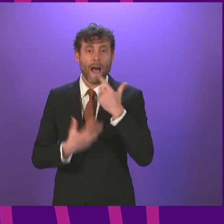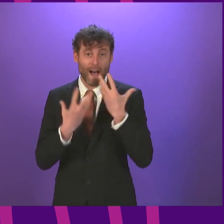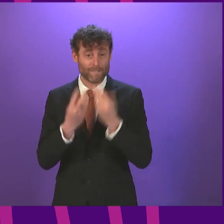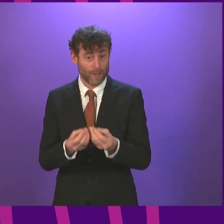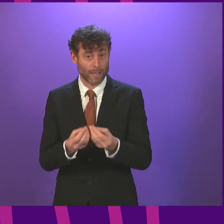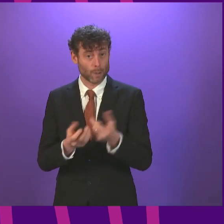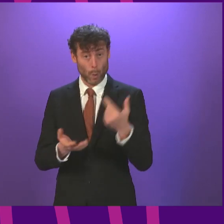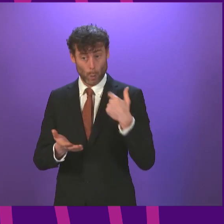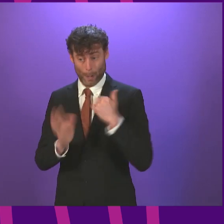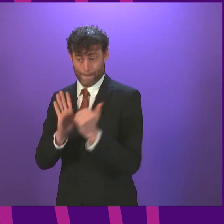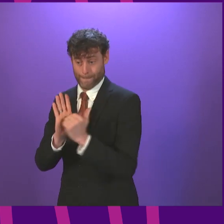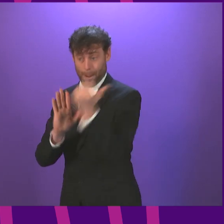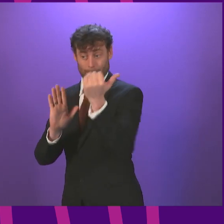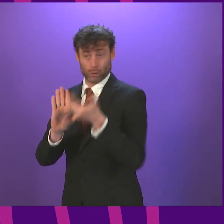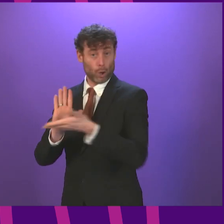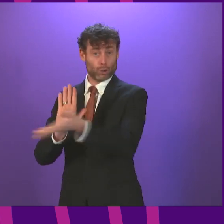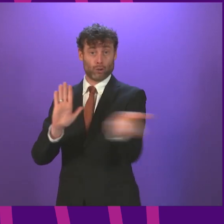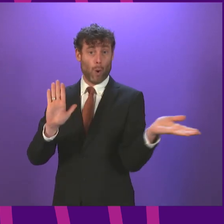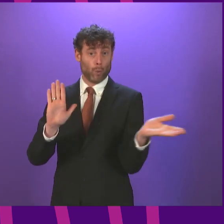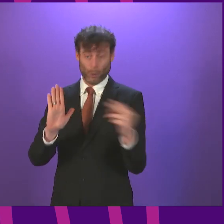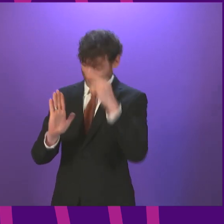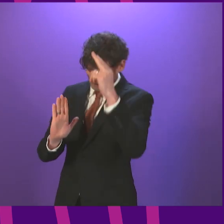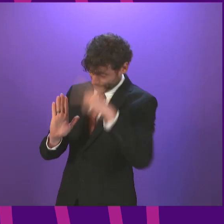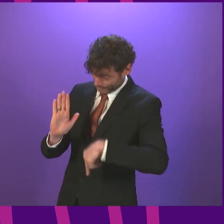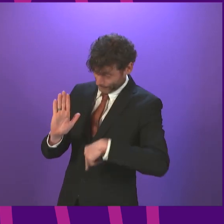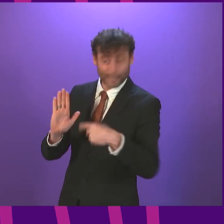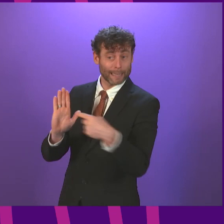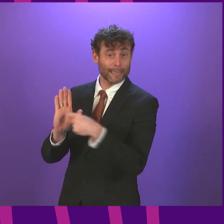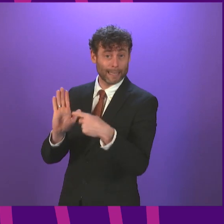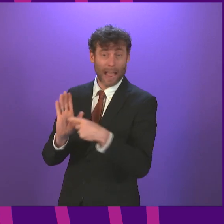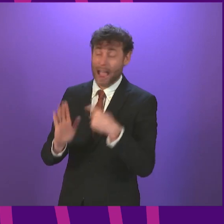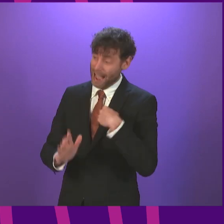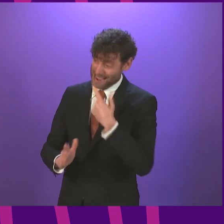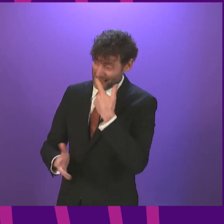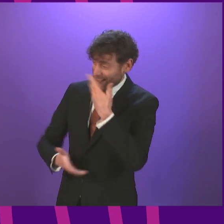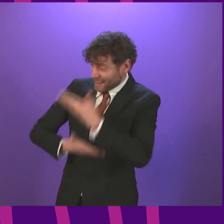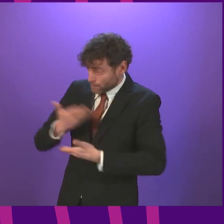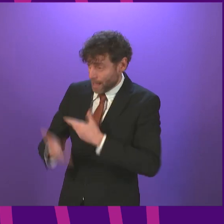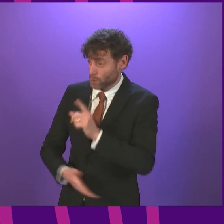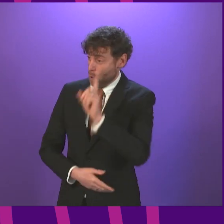out very clearly—[Interruption.] I can take Parliament through exactly what we have published